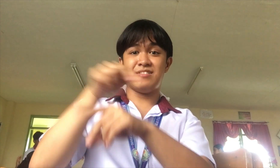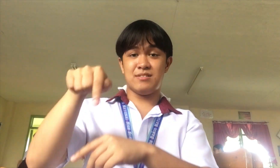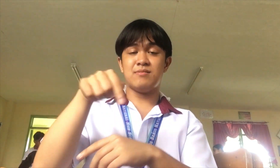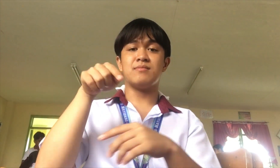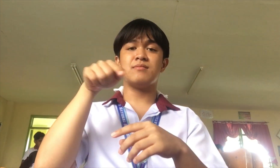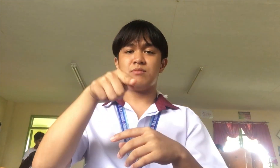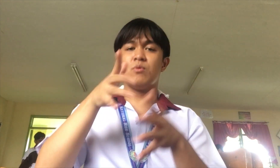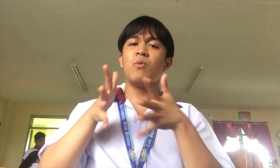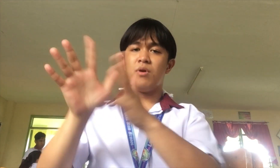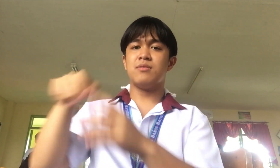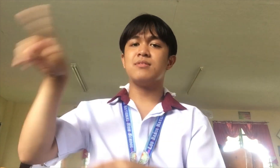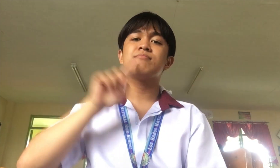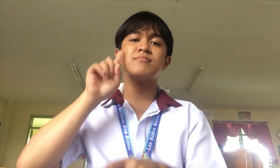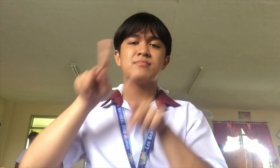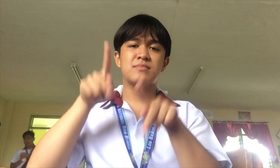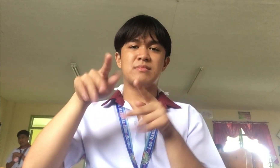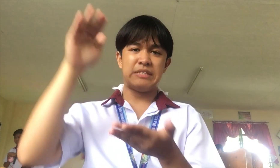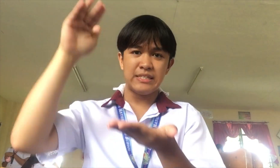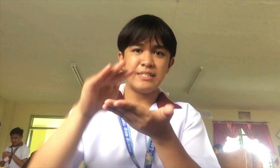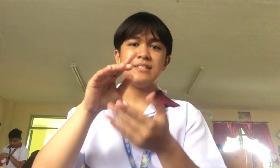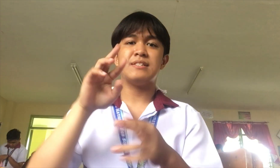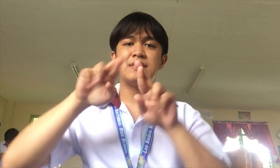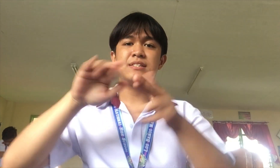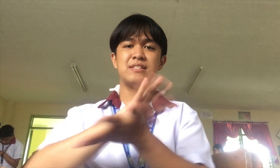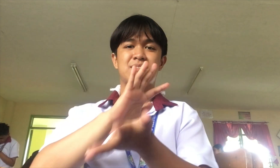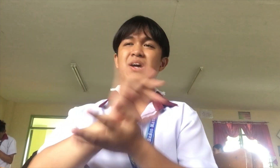they allowed deaf students to have less than 20 research papers